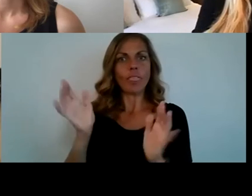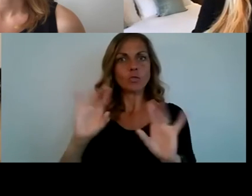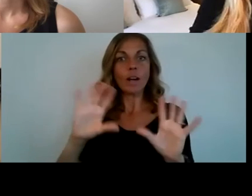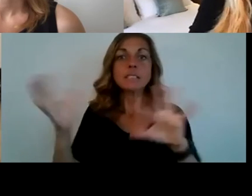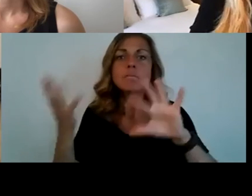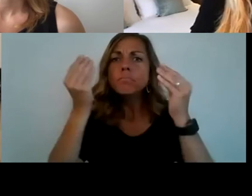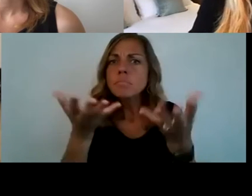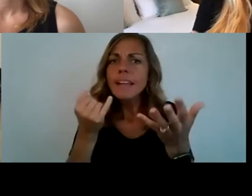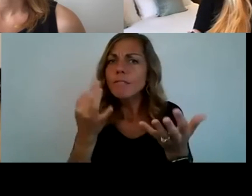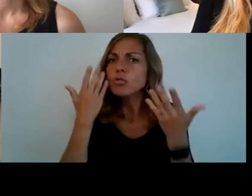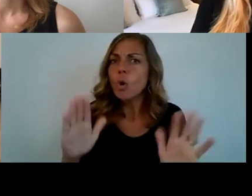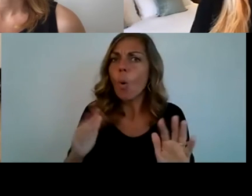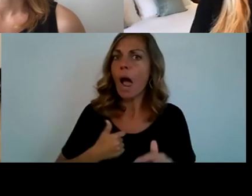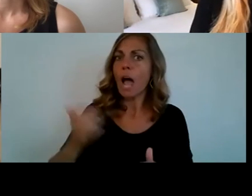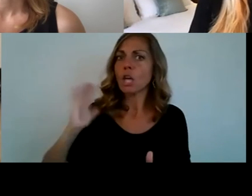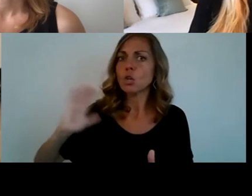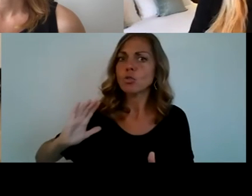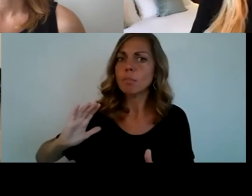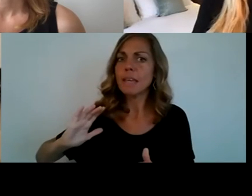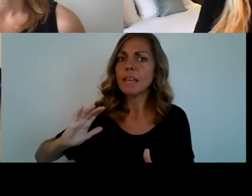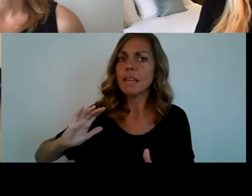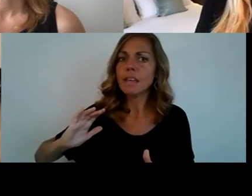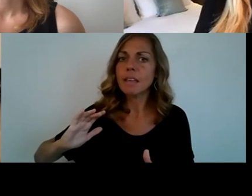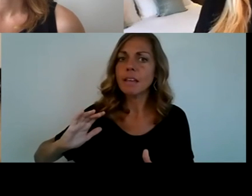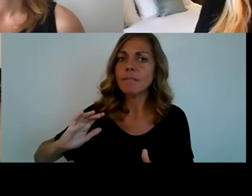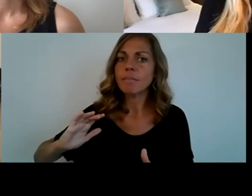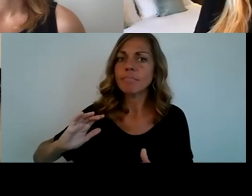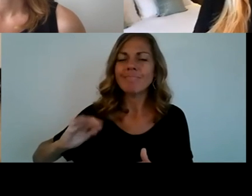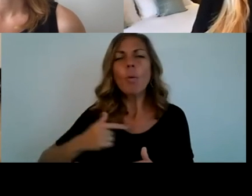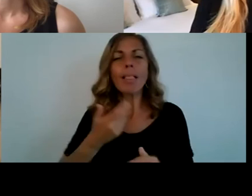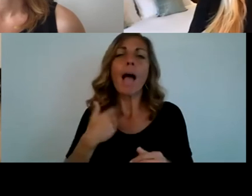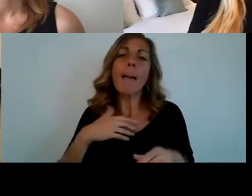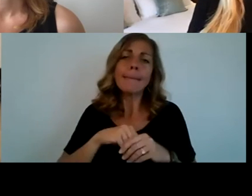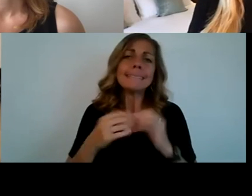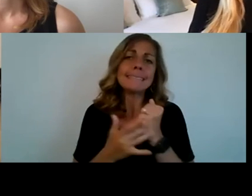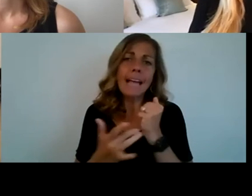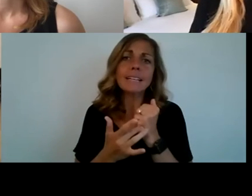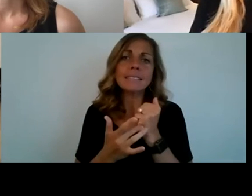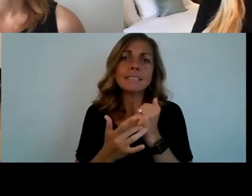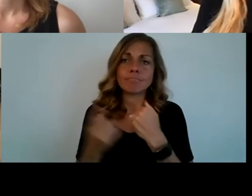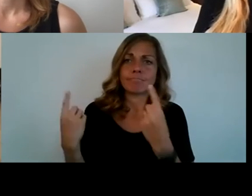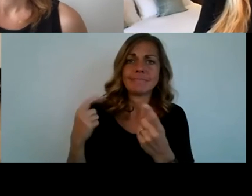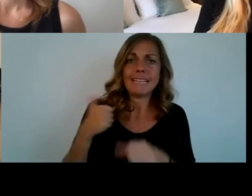to be an operator in I have been in tech for the last 10 years as a people and culture,